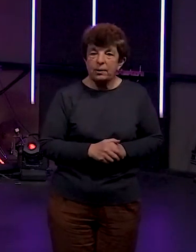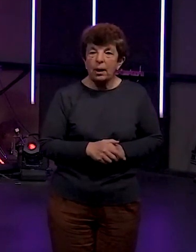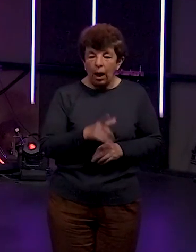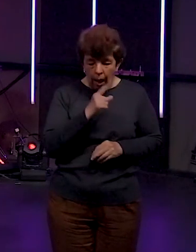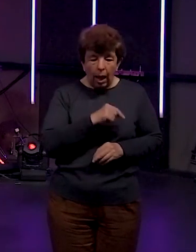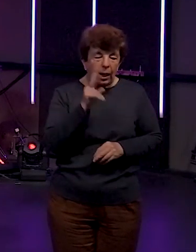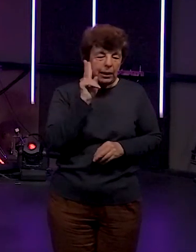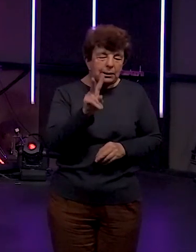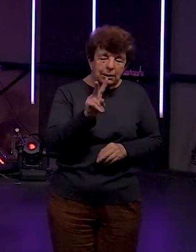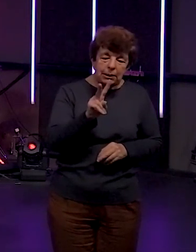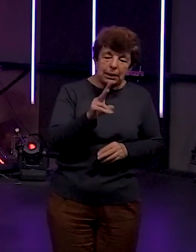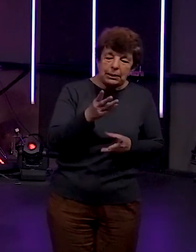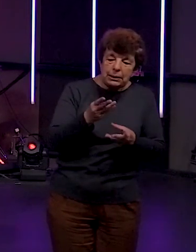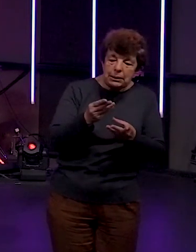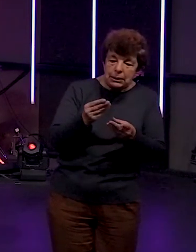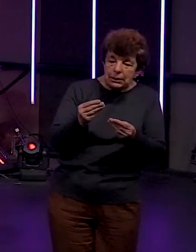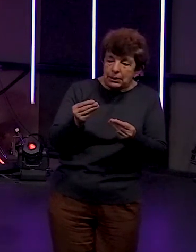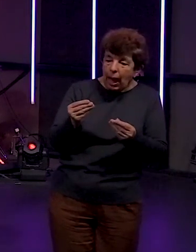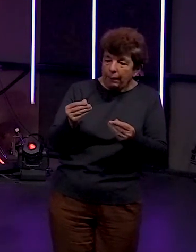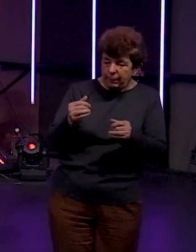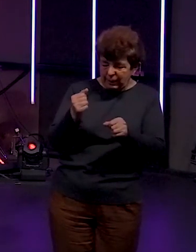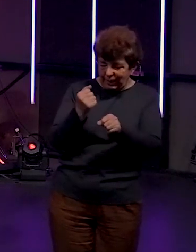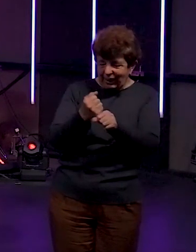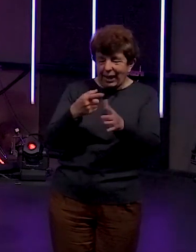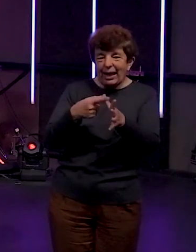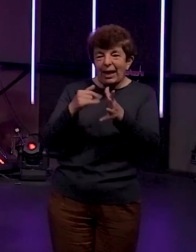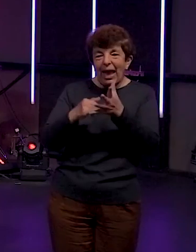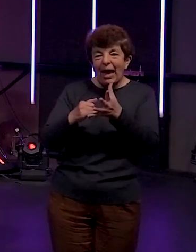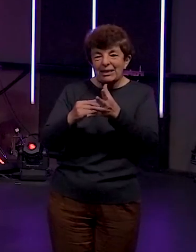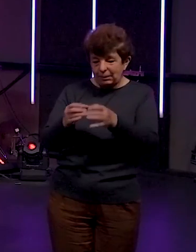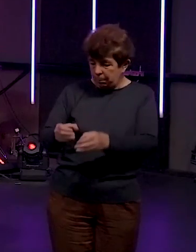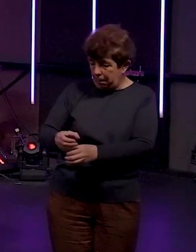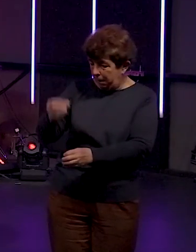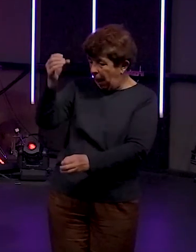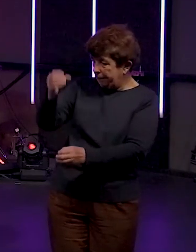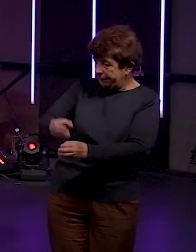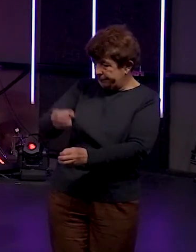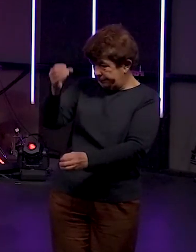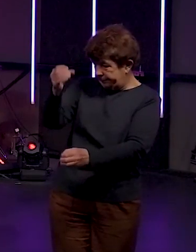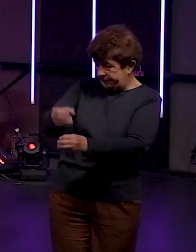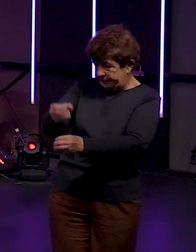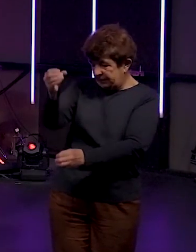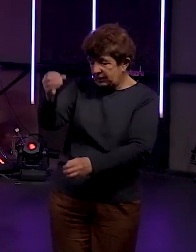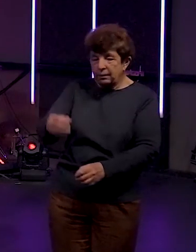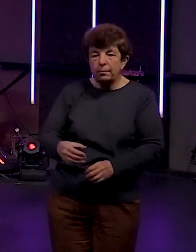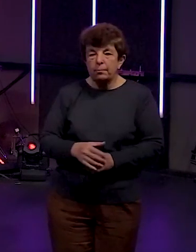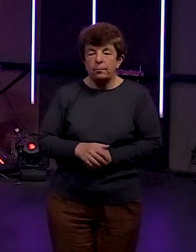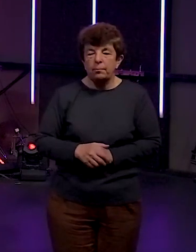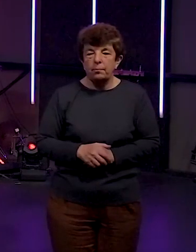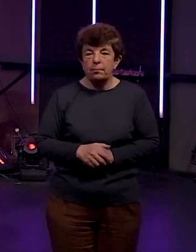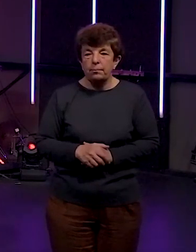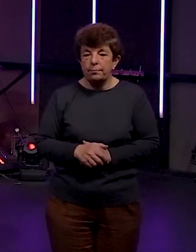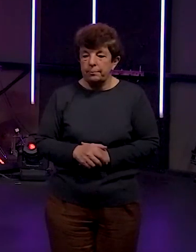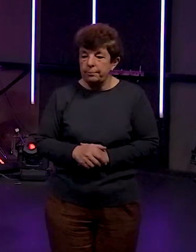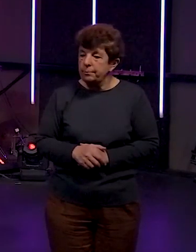see some gas piping - just small gas piping running around the ceiling.